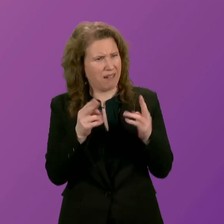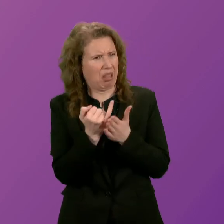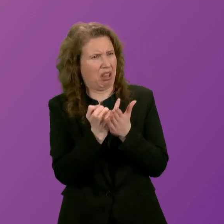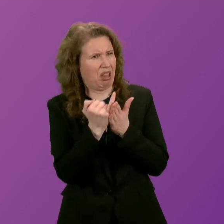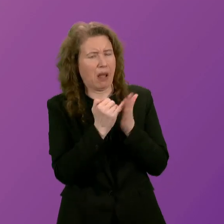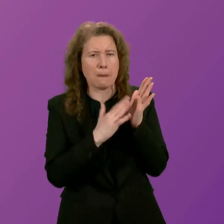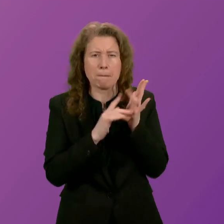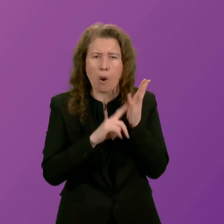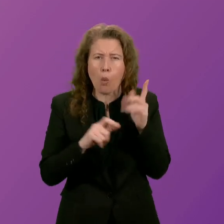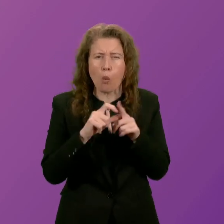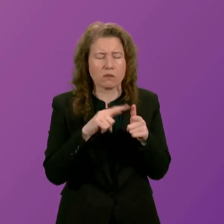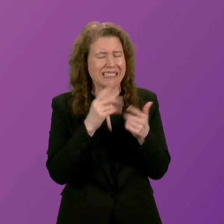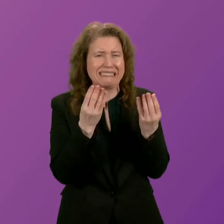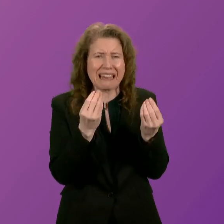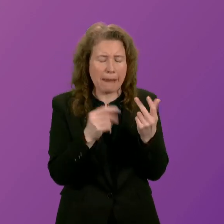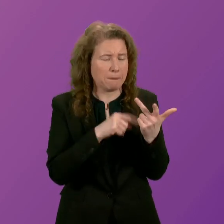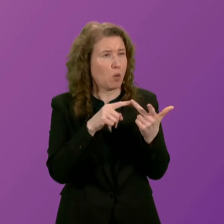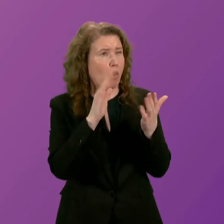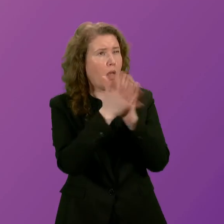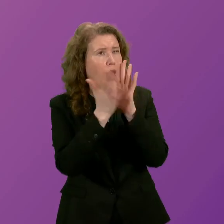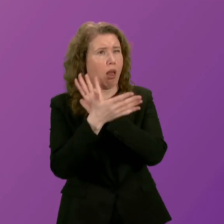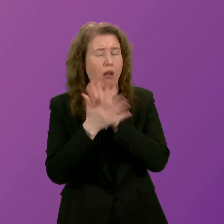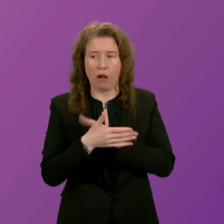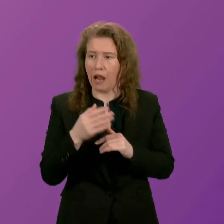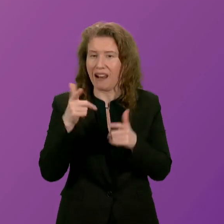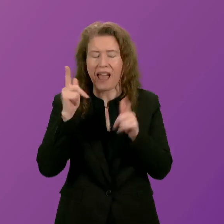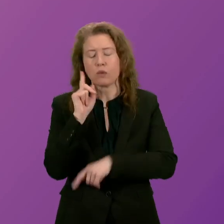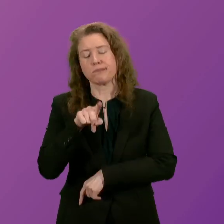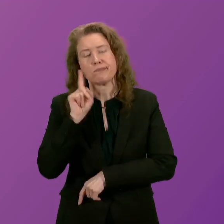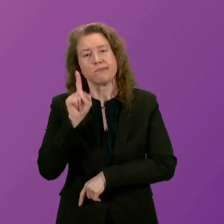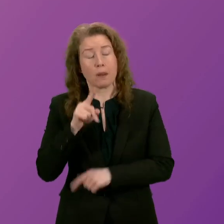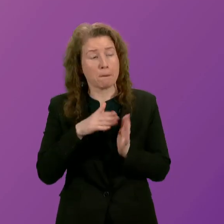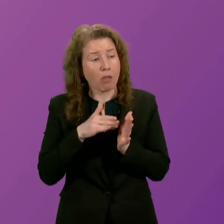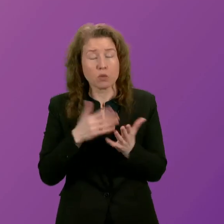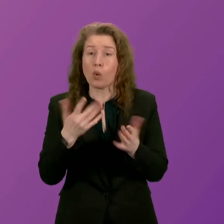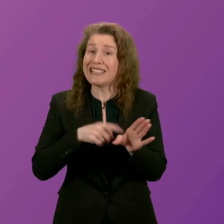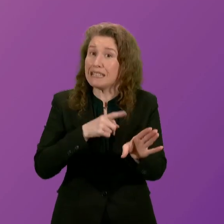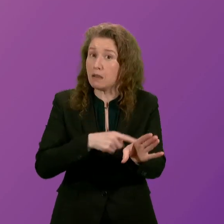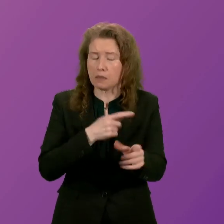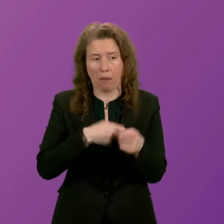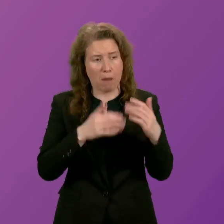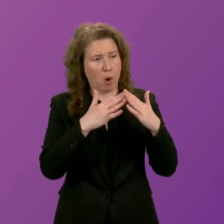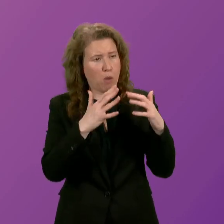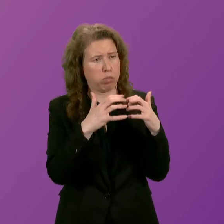and serious repairs are being left by landlords for months—sometimes years—on end. Will the First